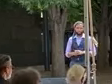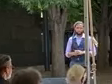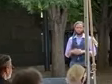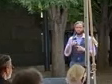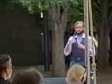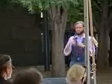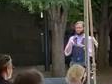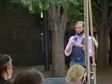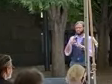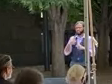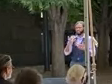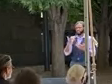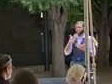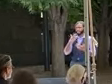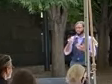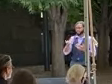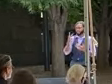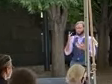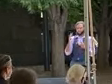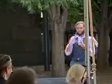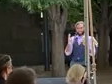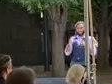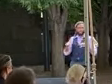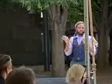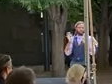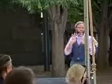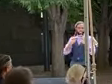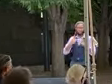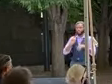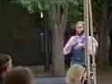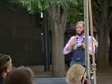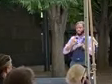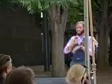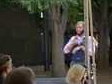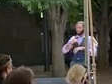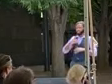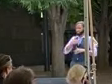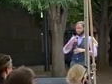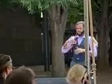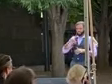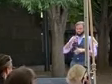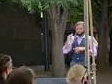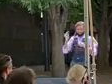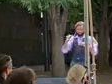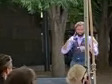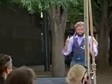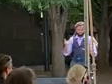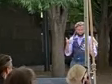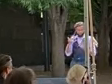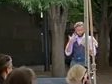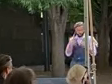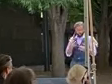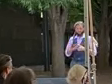I want to thank two very important advisory committee members who are not here today unfortunately but are here in spirit --